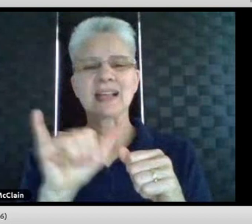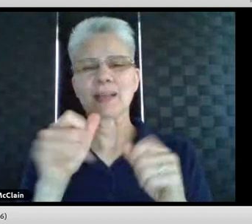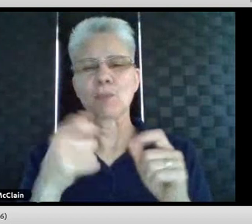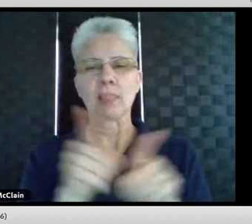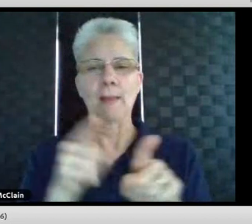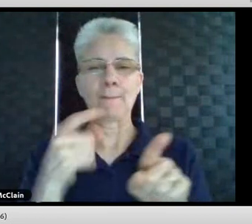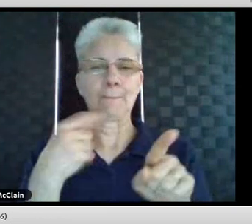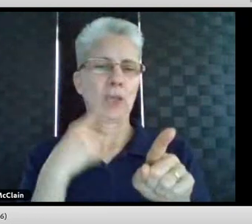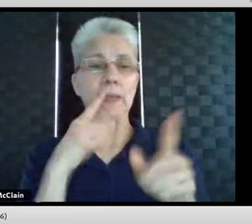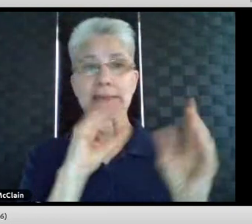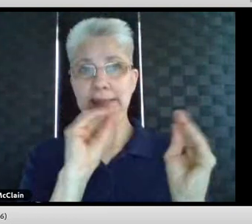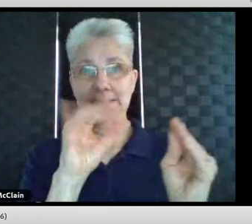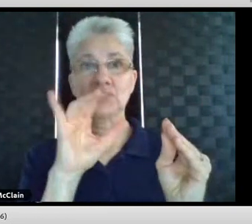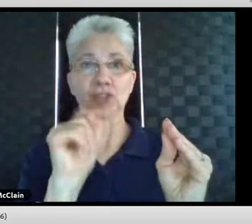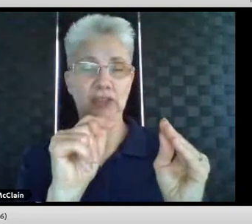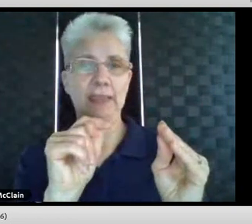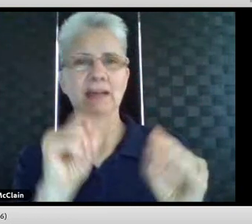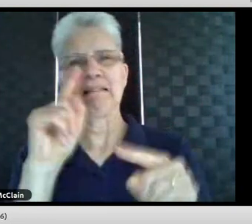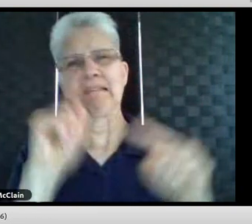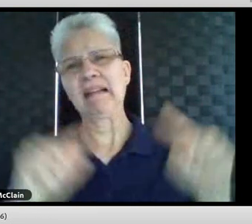who can teach it on different things, right?